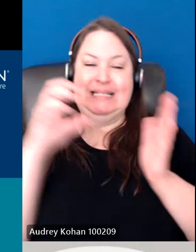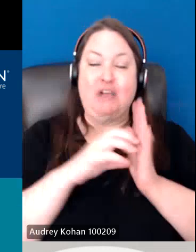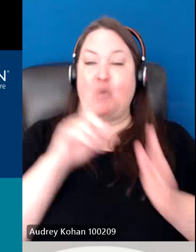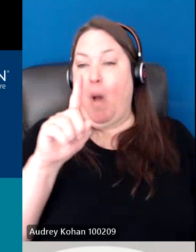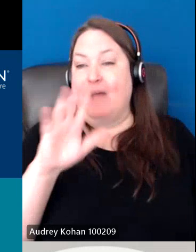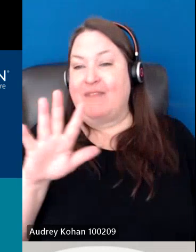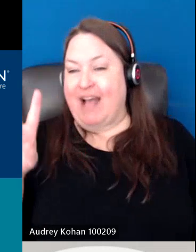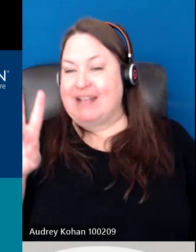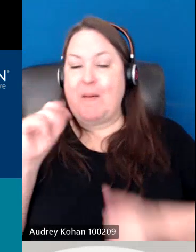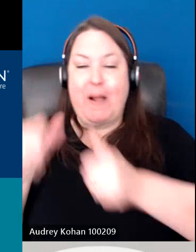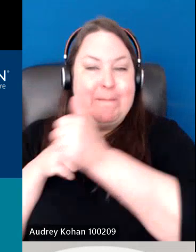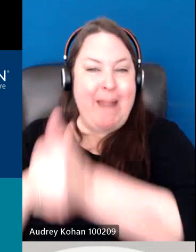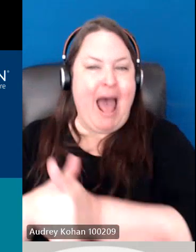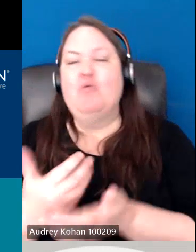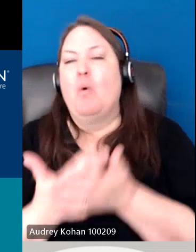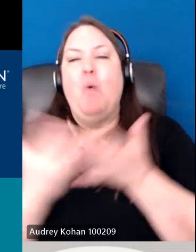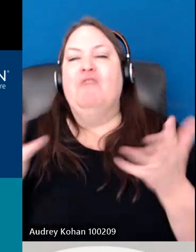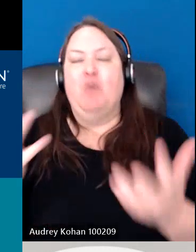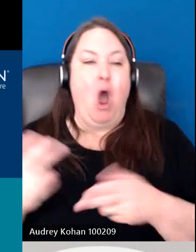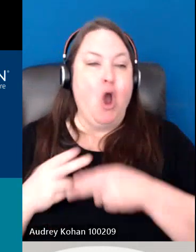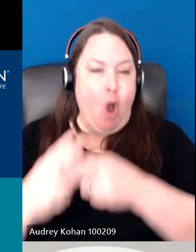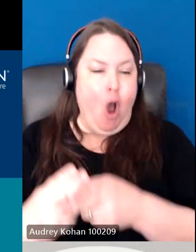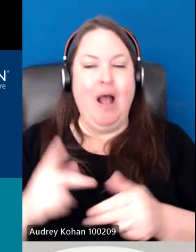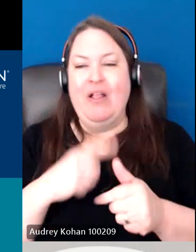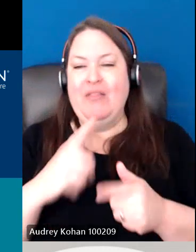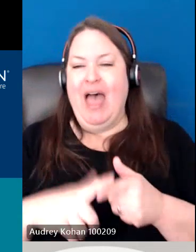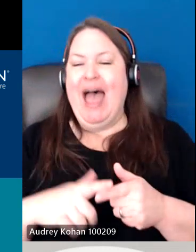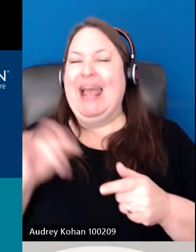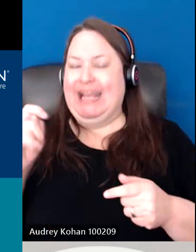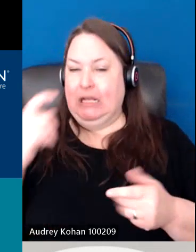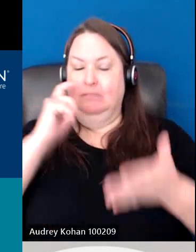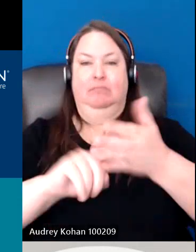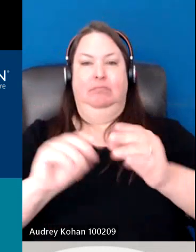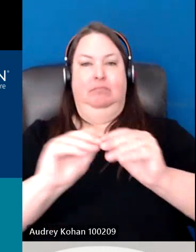compliance or whatever you want to call it so that it stands out differently than the